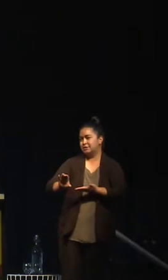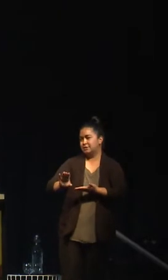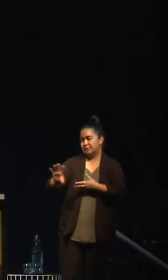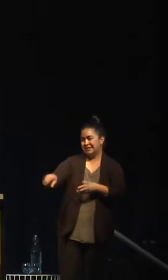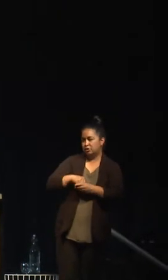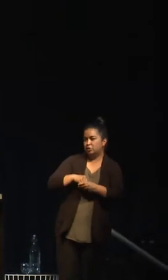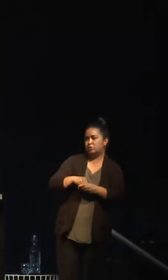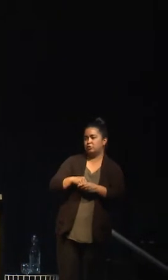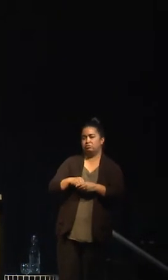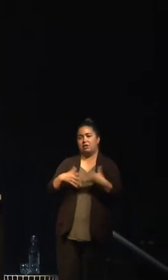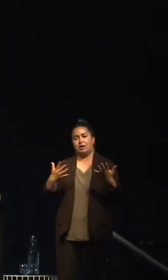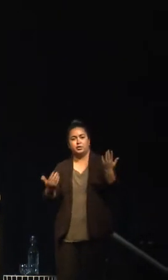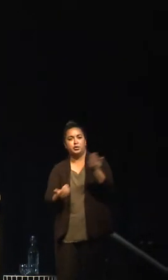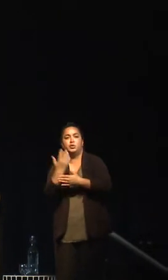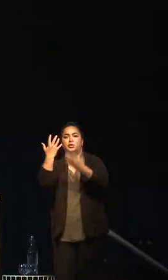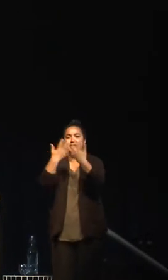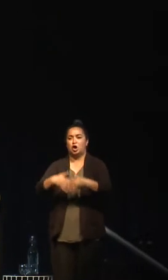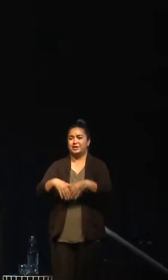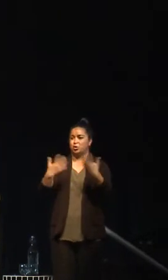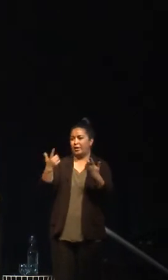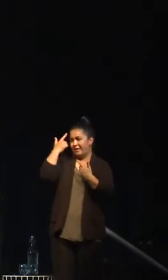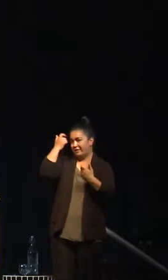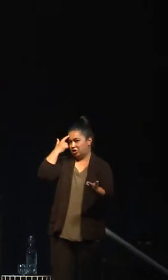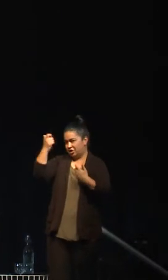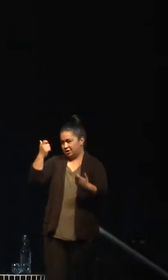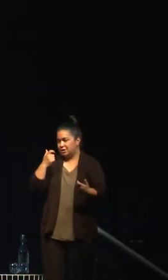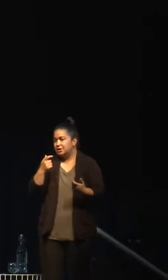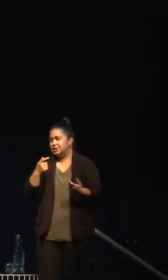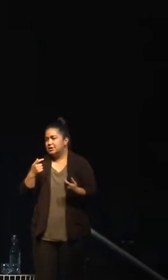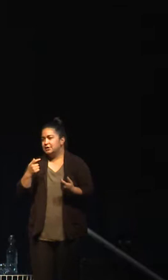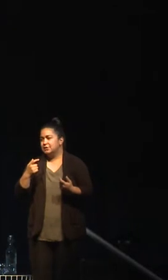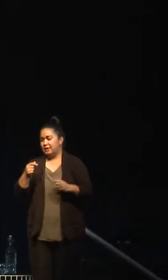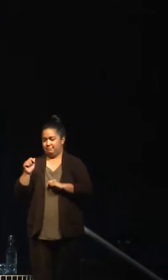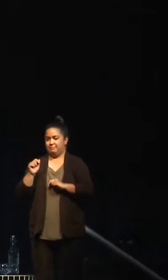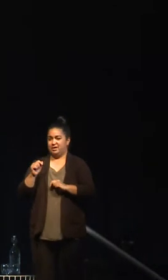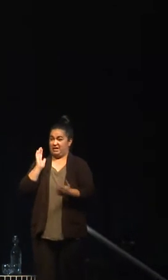you know great new technologies and innovations and so on. And in fact we've tended to keep